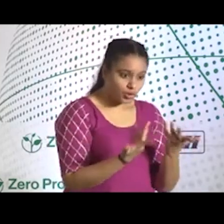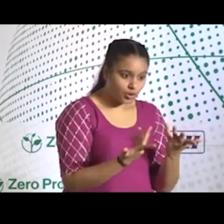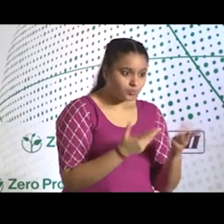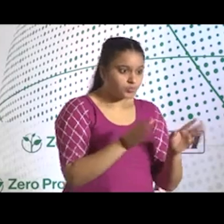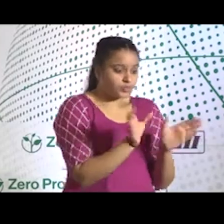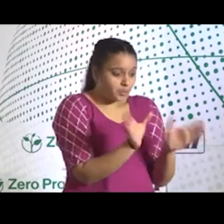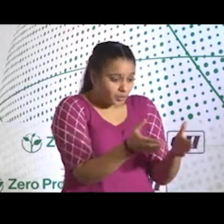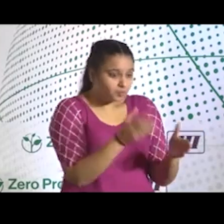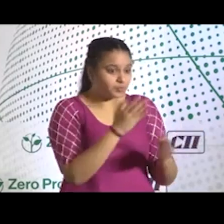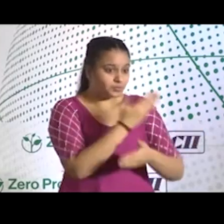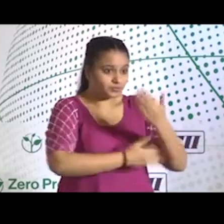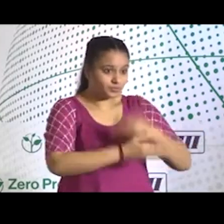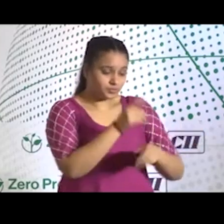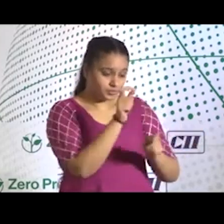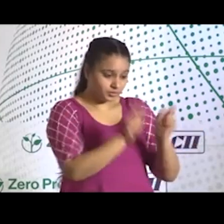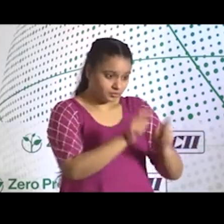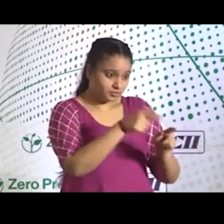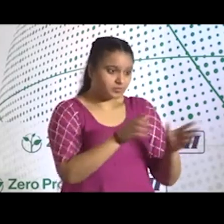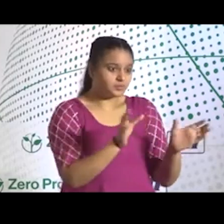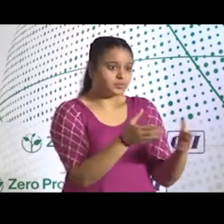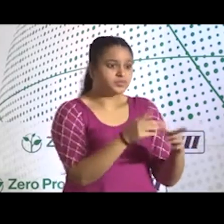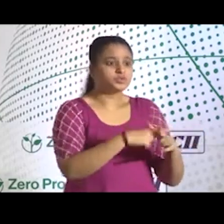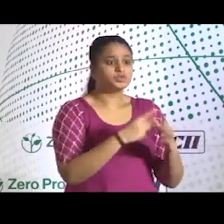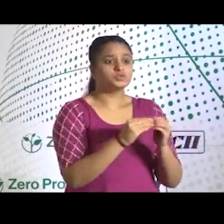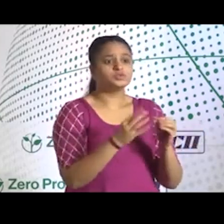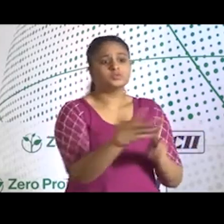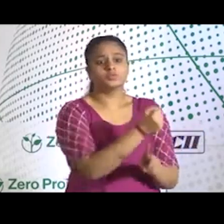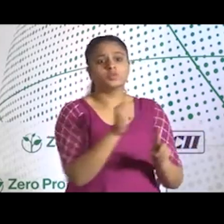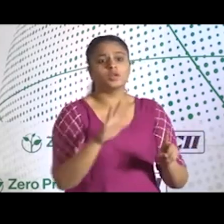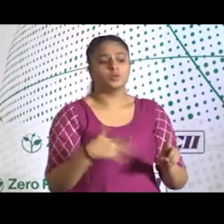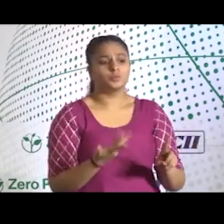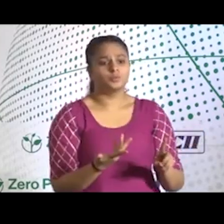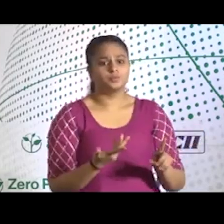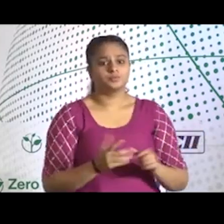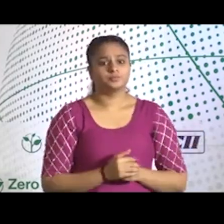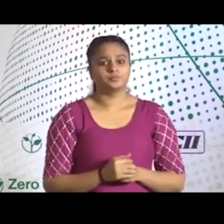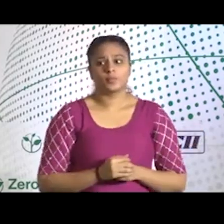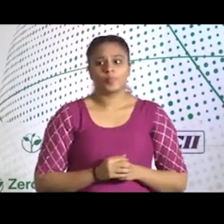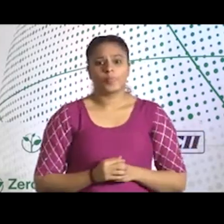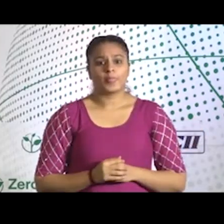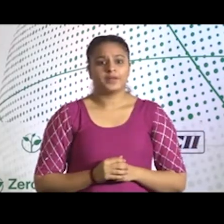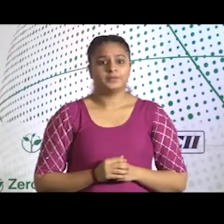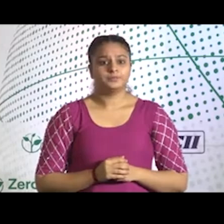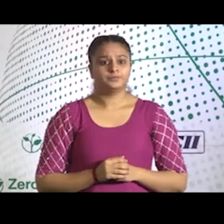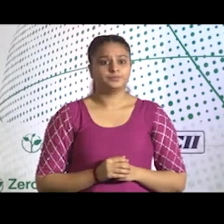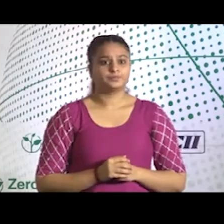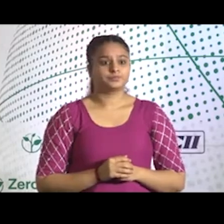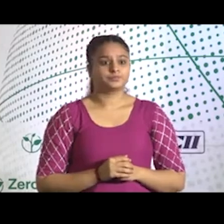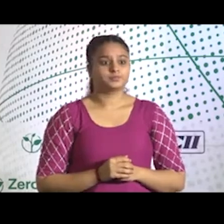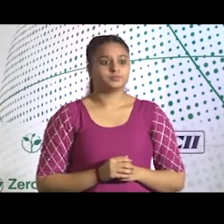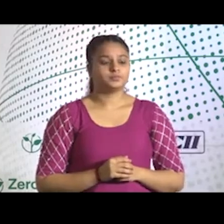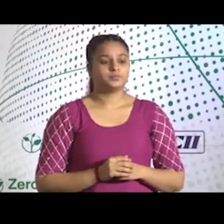And of course, if you could throw some light on, this would be useful. So, Praveen, maybe we'll start with you.